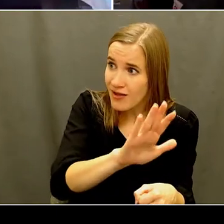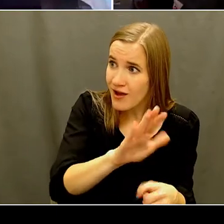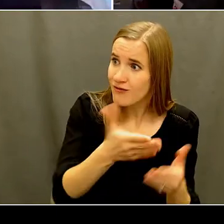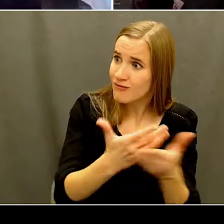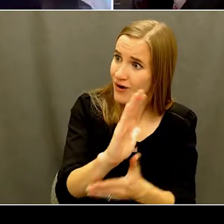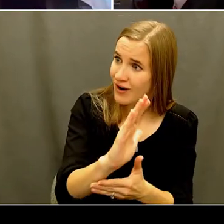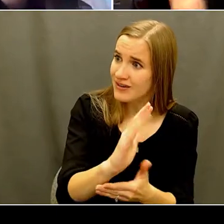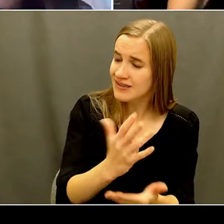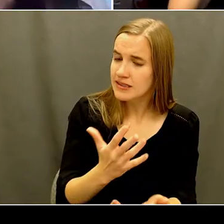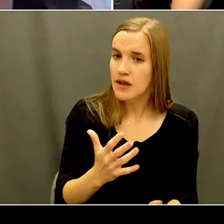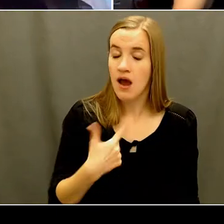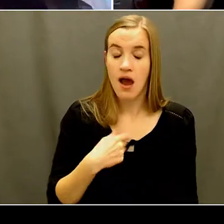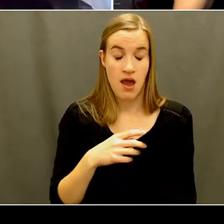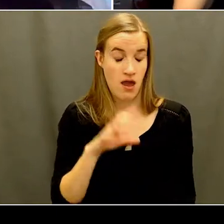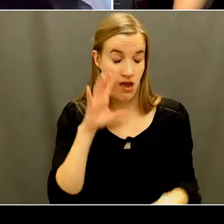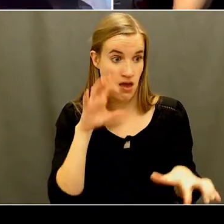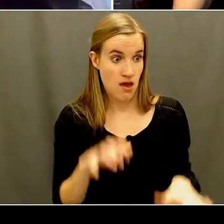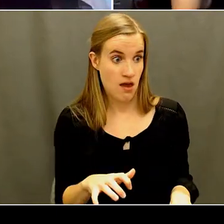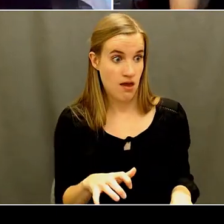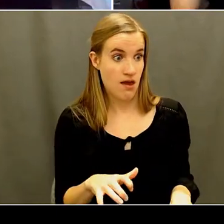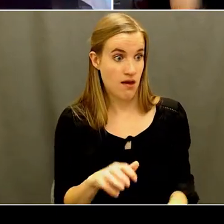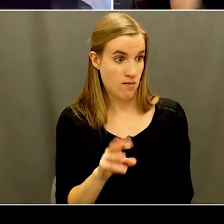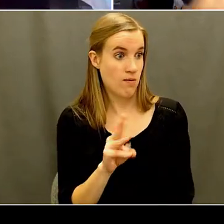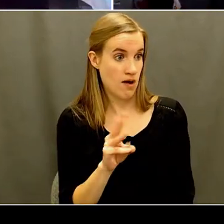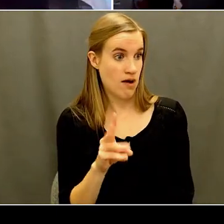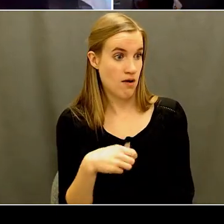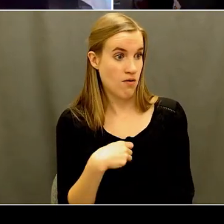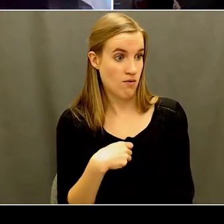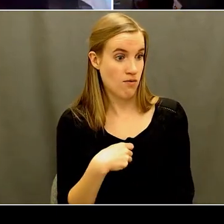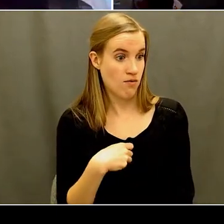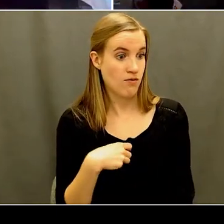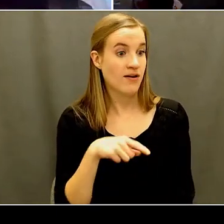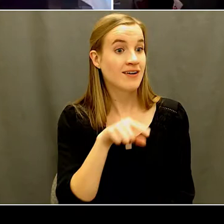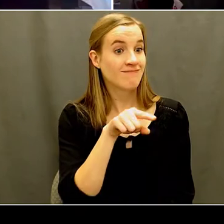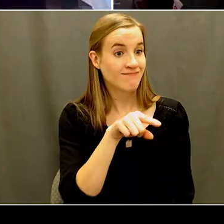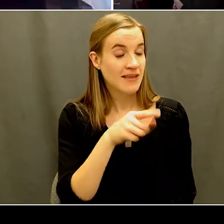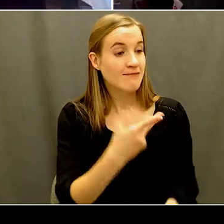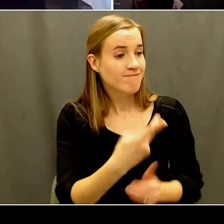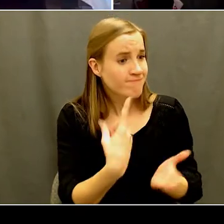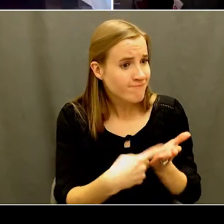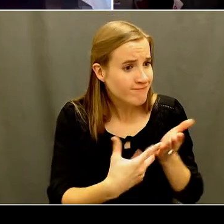that, you know, and in February, February of 2017, I moved to Houston and